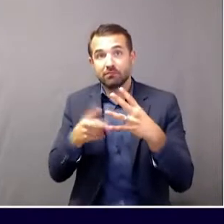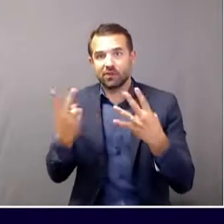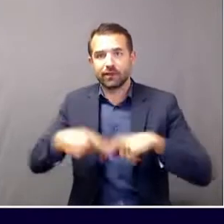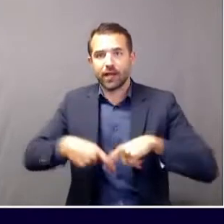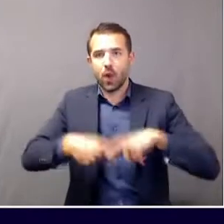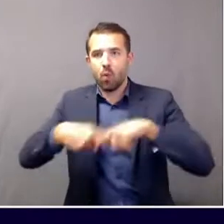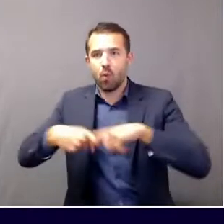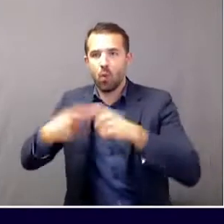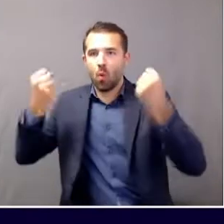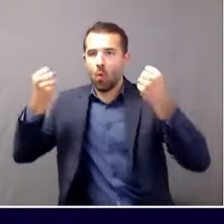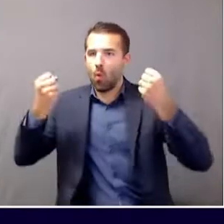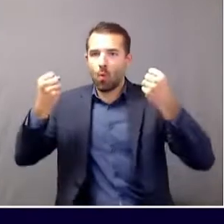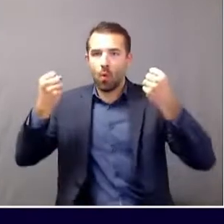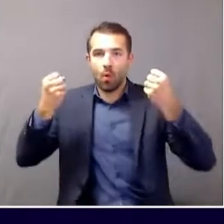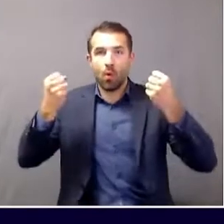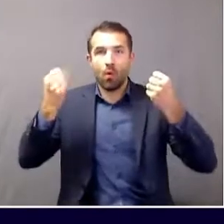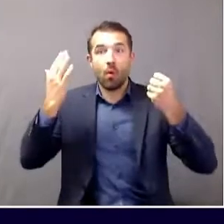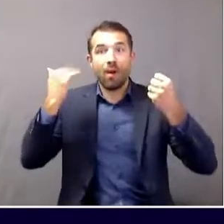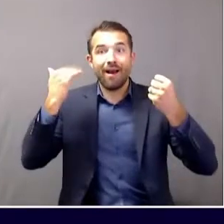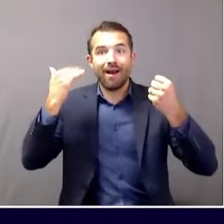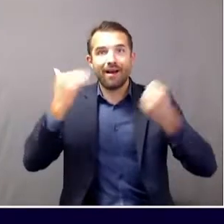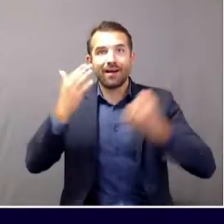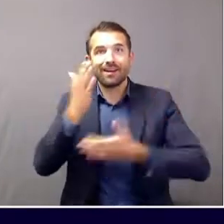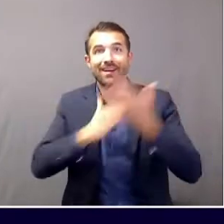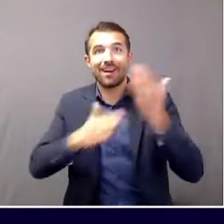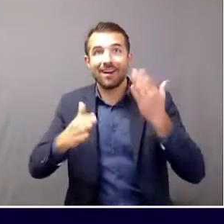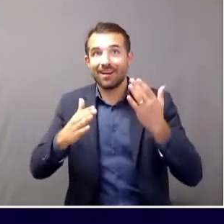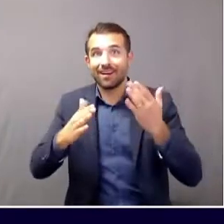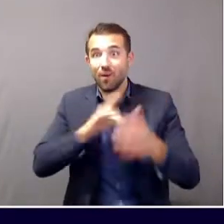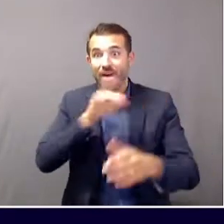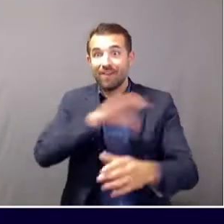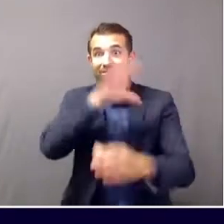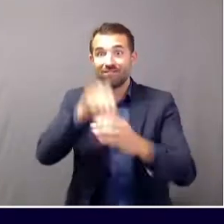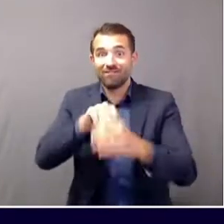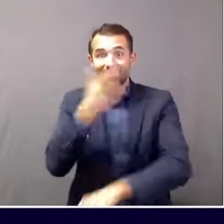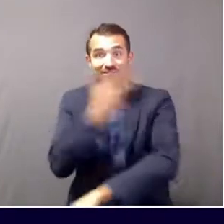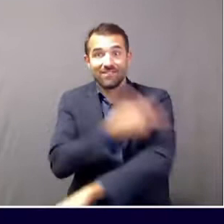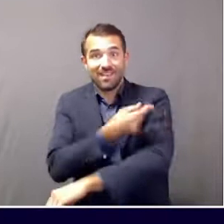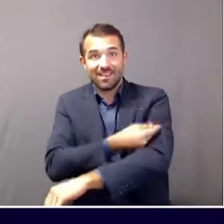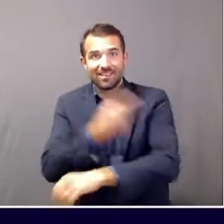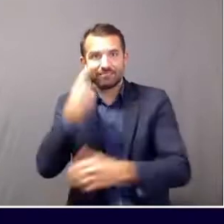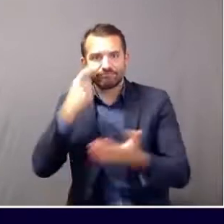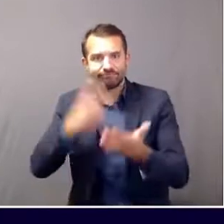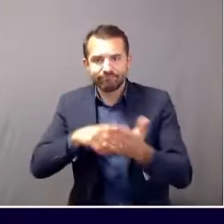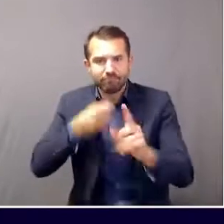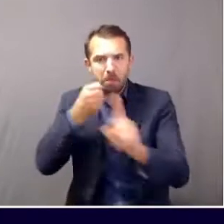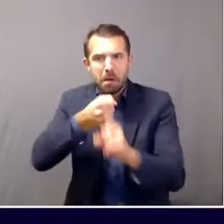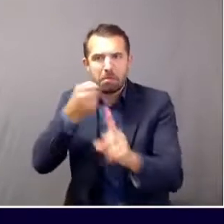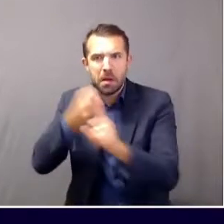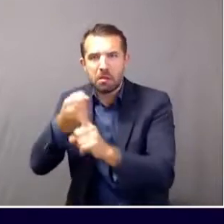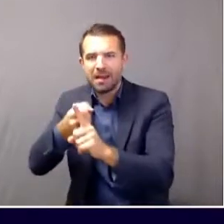detected in some of the participants of those trials